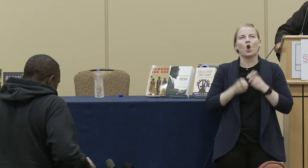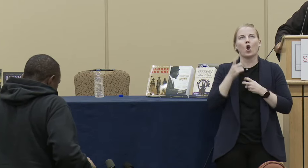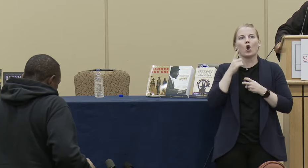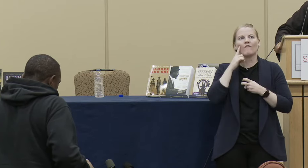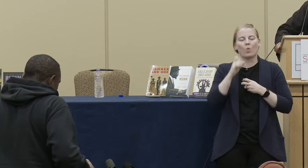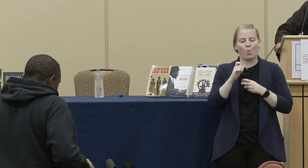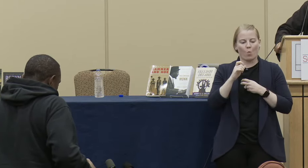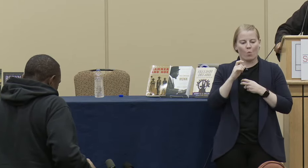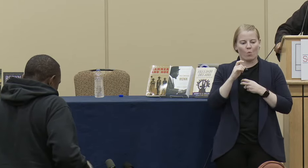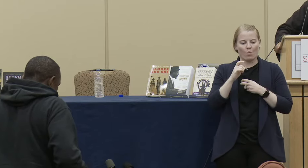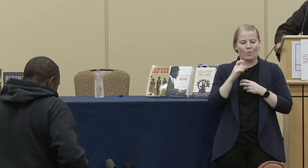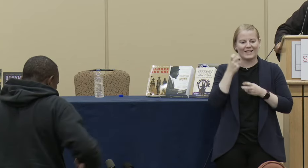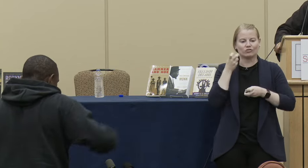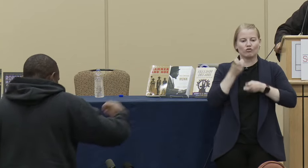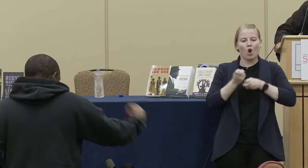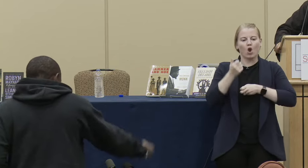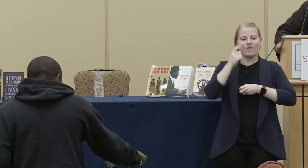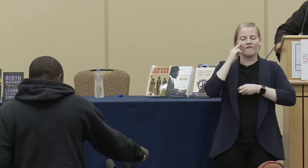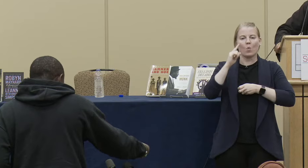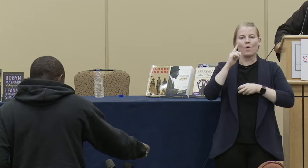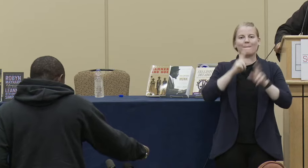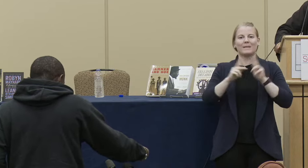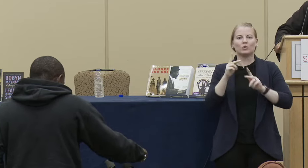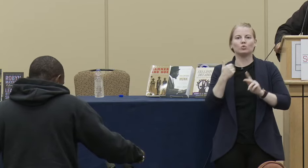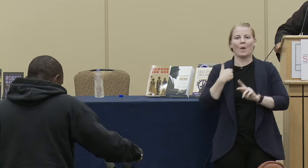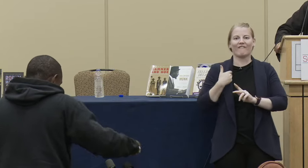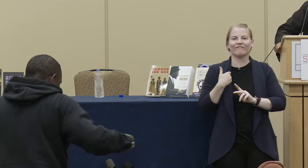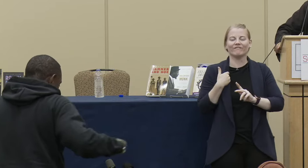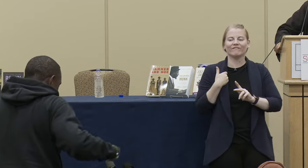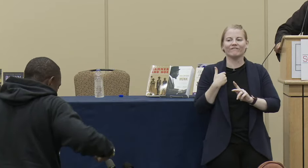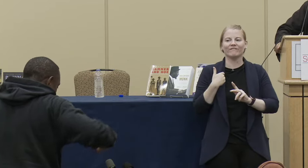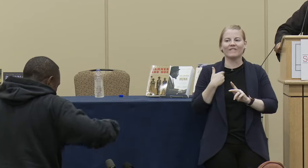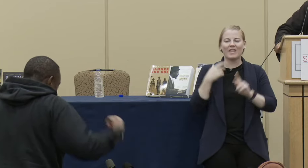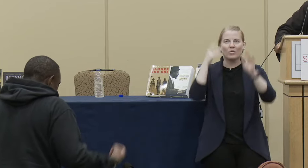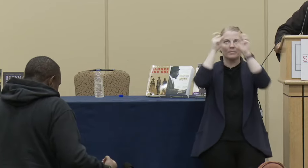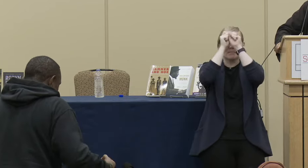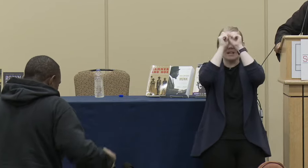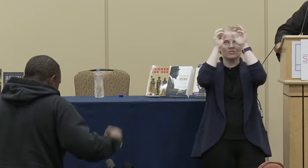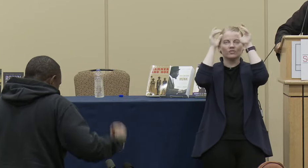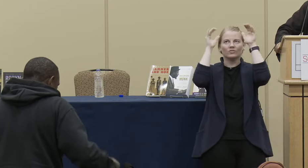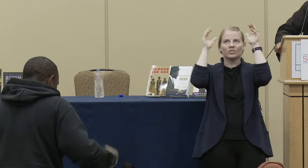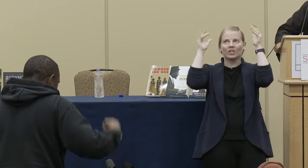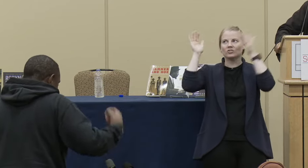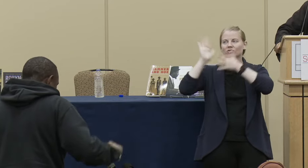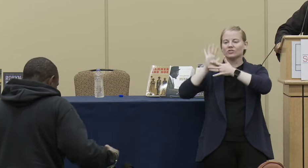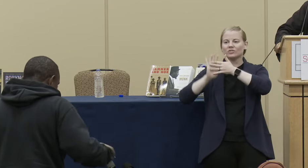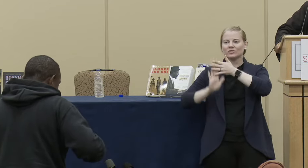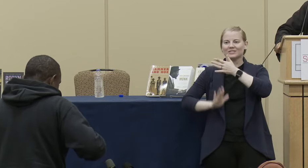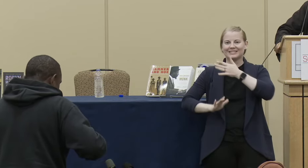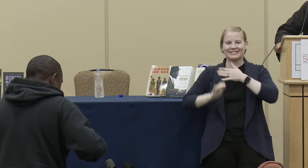up. It's harder for people to have the imagination and all